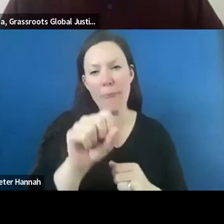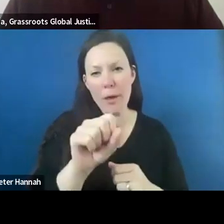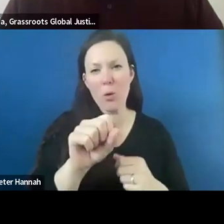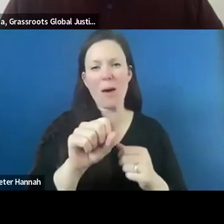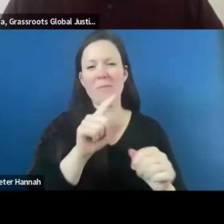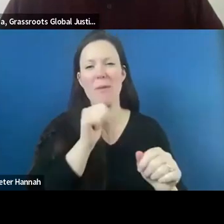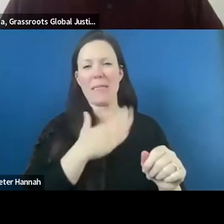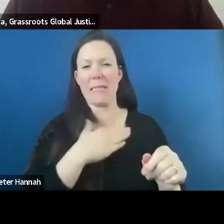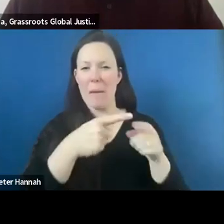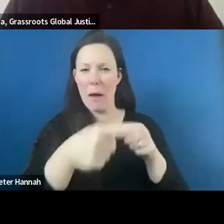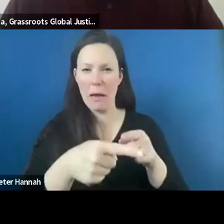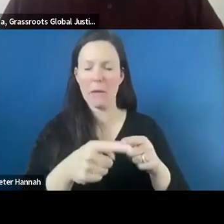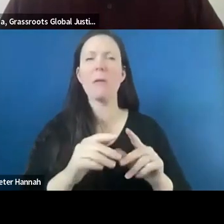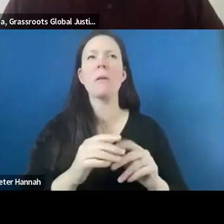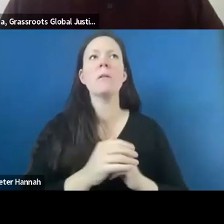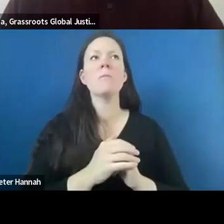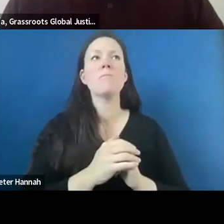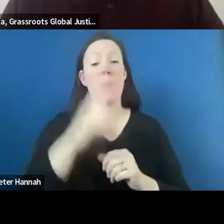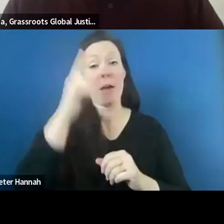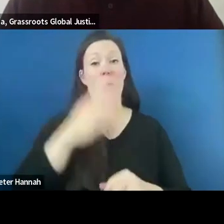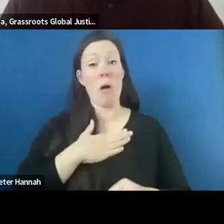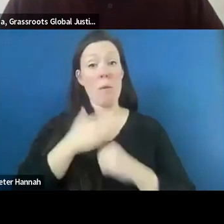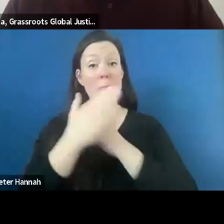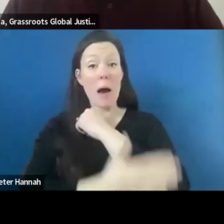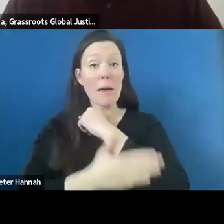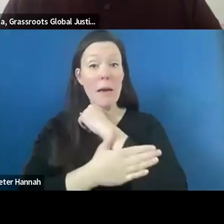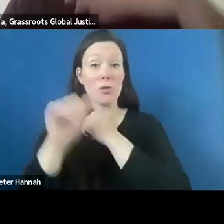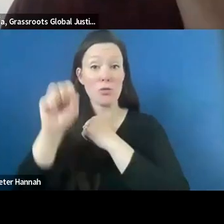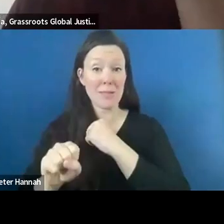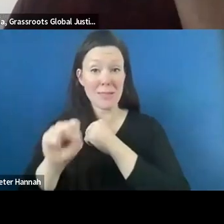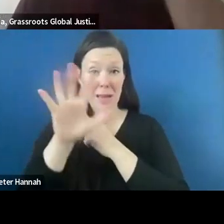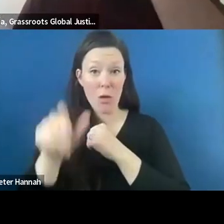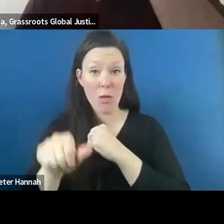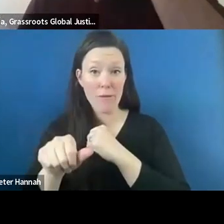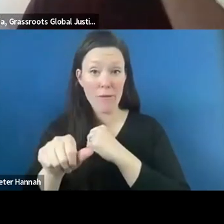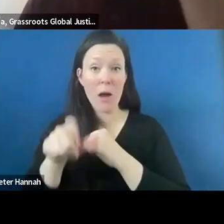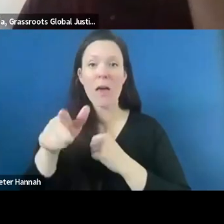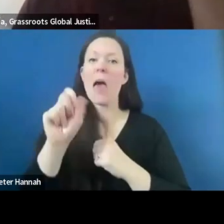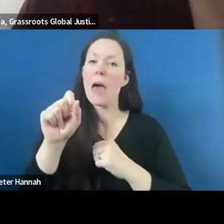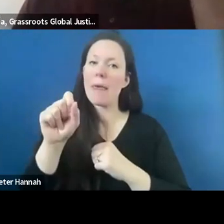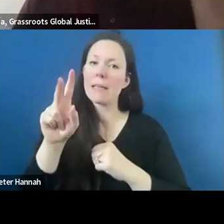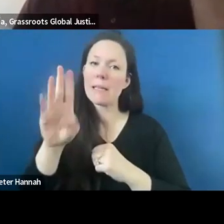But I know that in my own country, South Africa, which by the way, is a sub imperial force on the African continent,